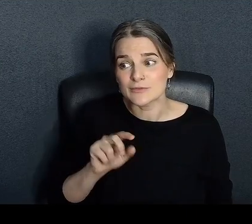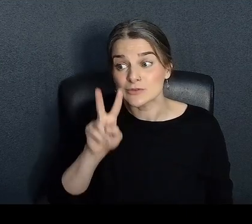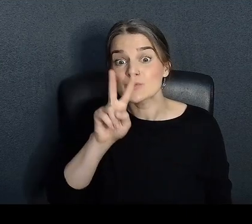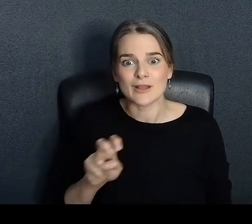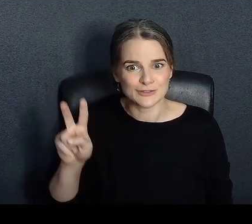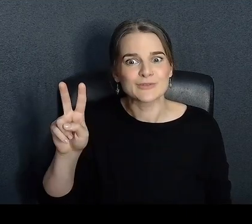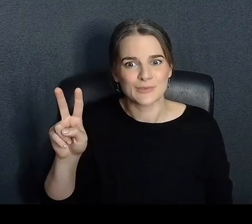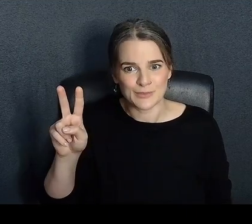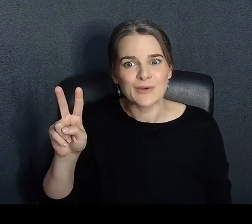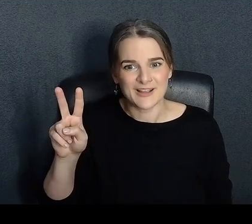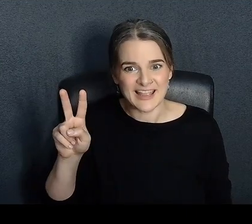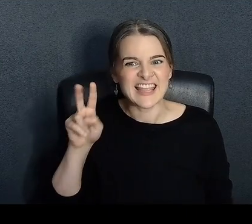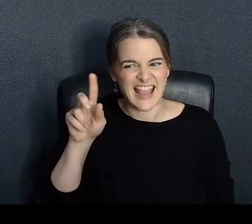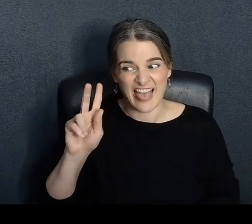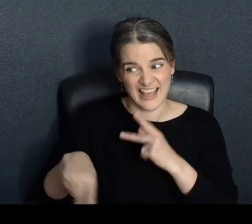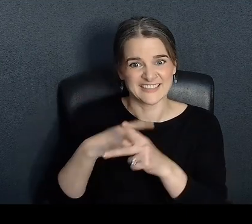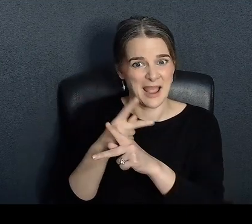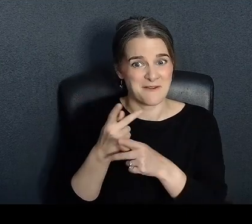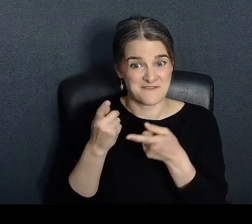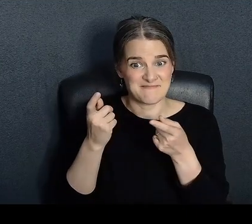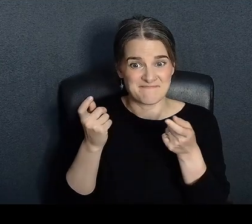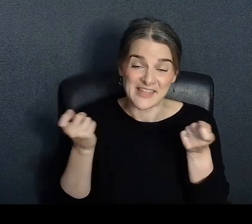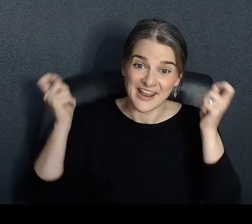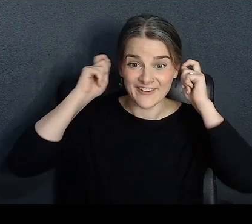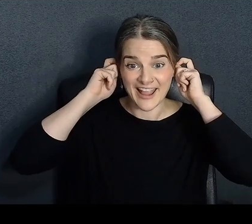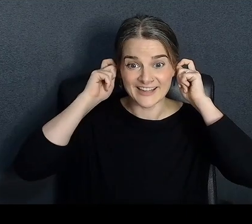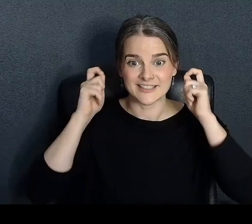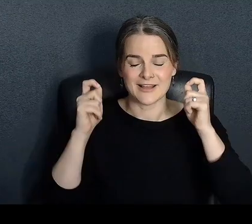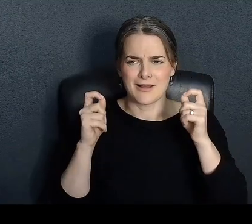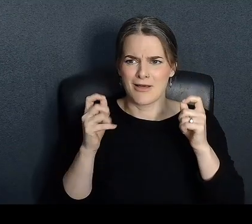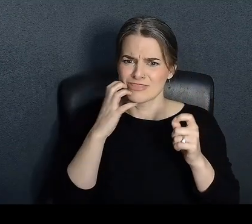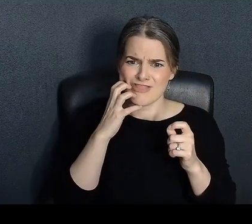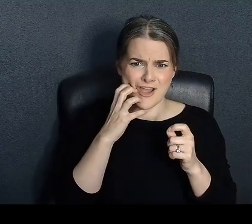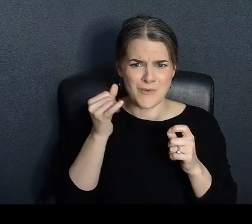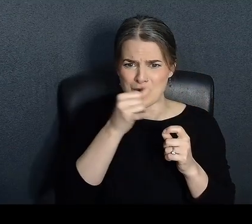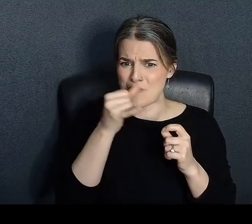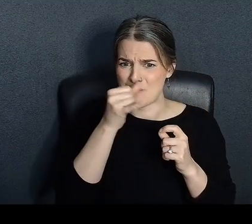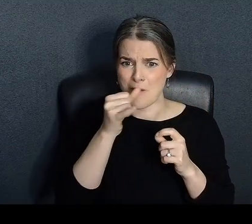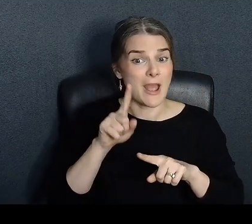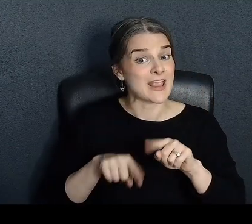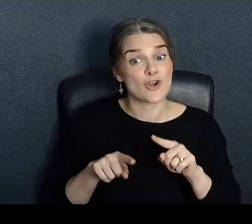So very bulky, but he couldn't hear without it.